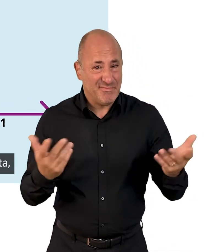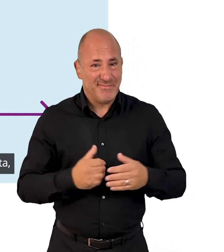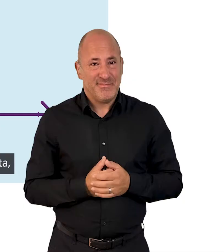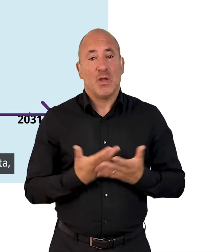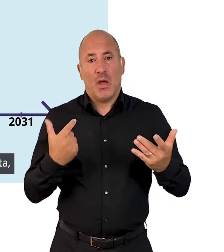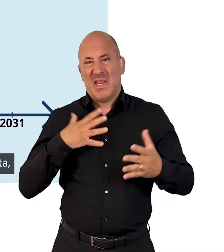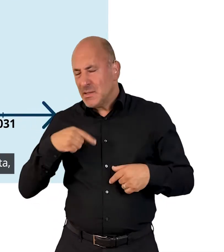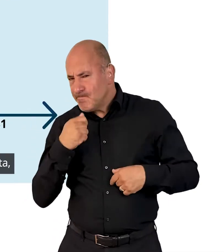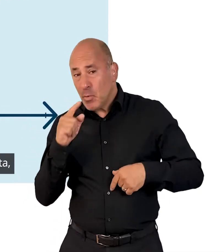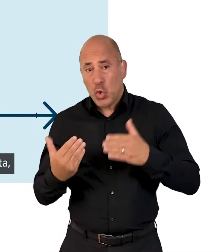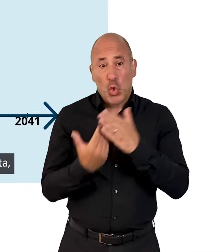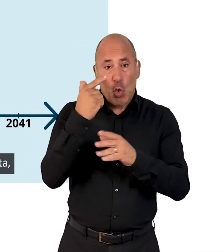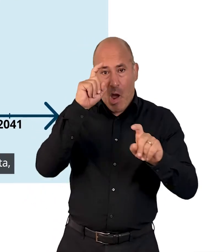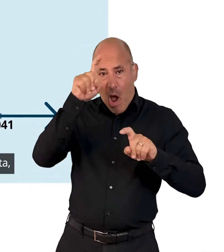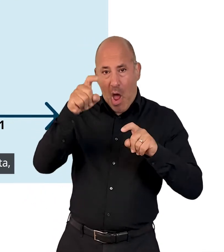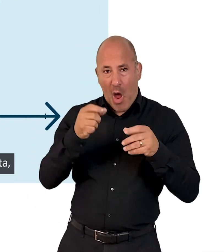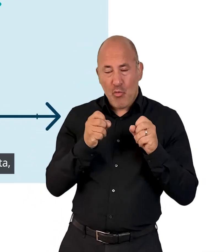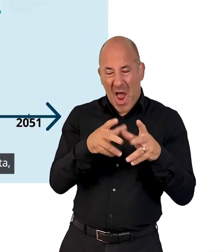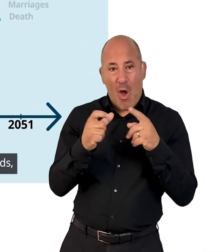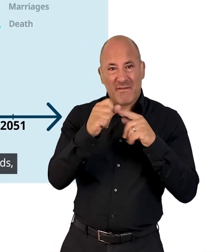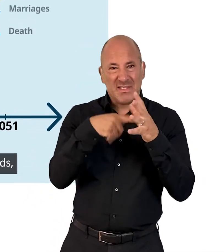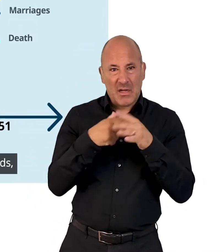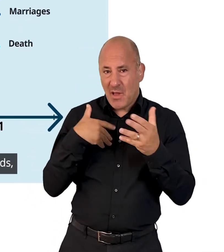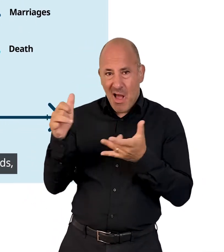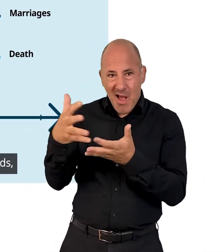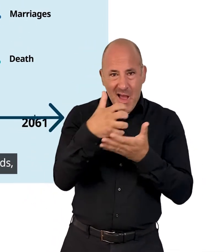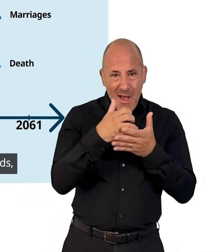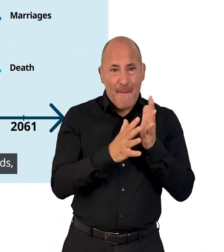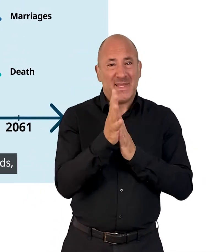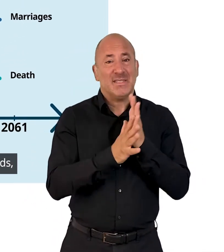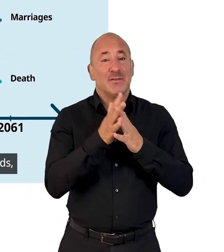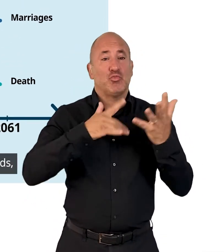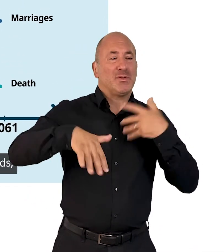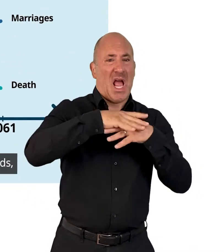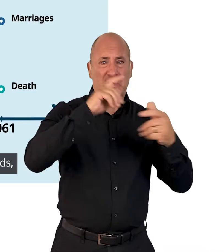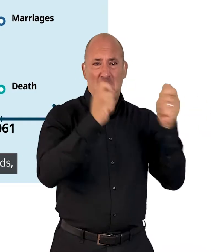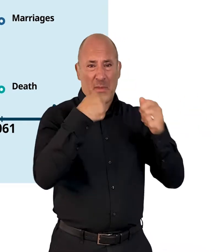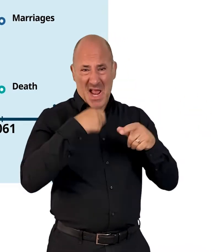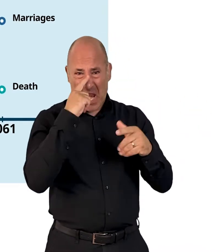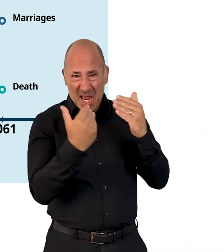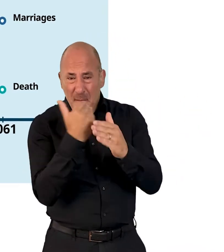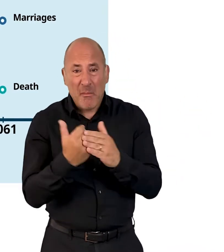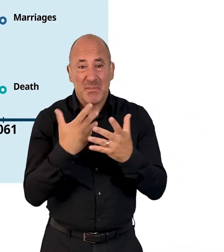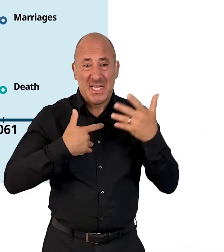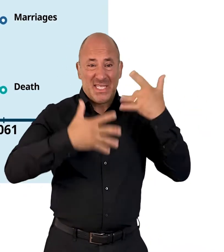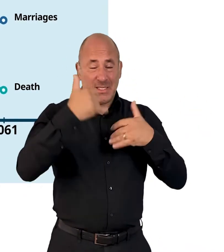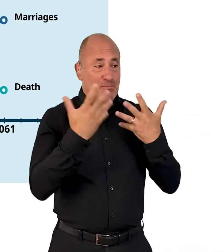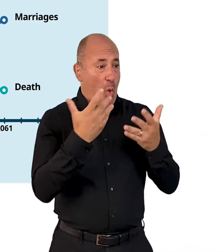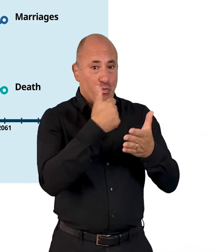By using new and innovative sources of data, we can keep up with society’s changing needs, making our statistics more frequent,